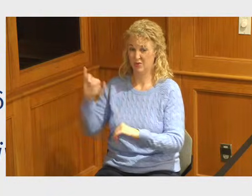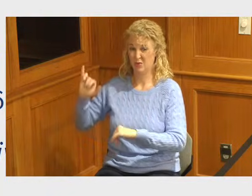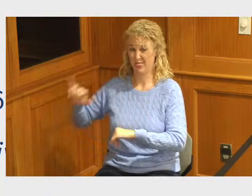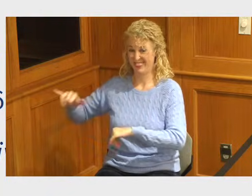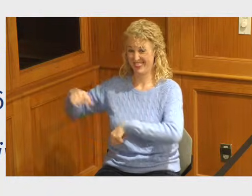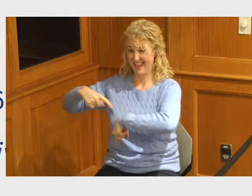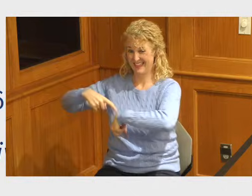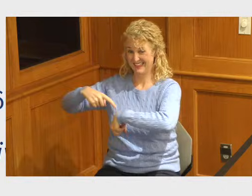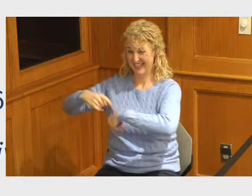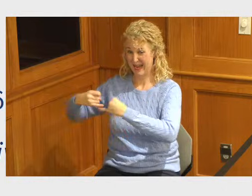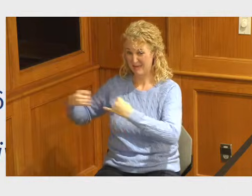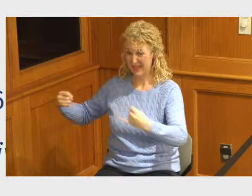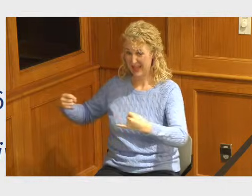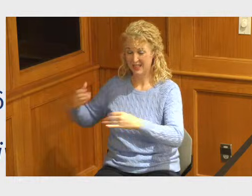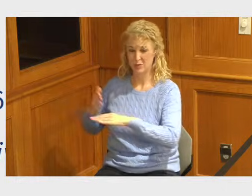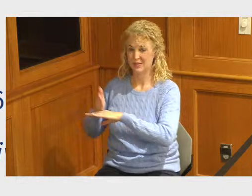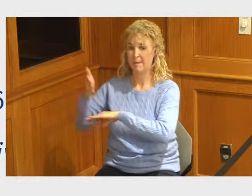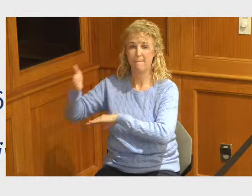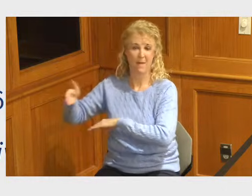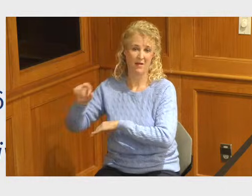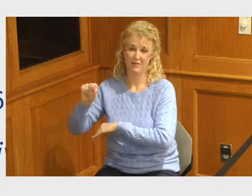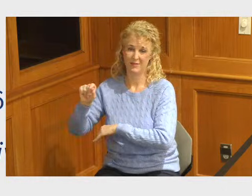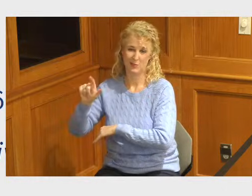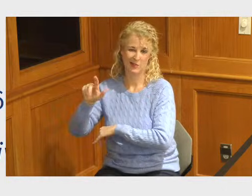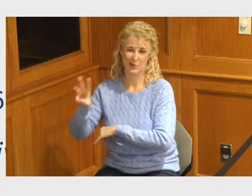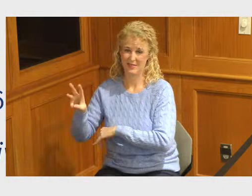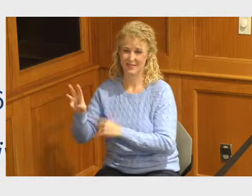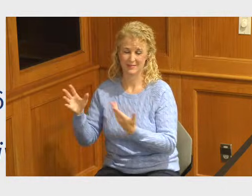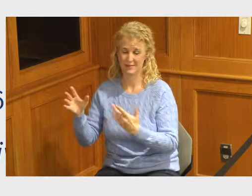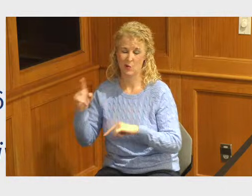would run was just beyond the timeline of when we'd have to decide about deploying these funds.